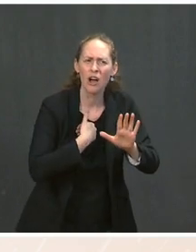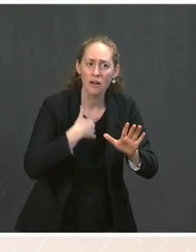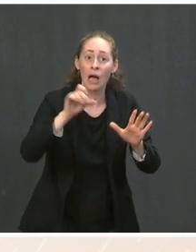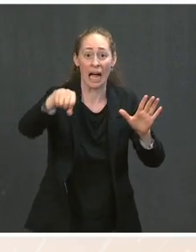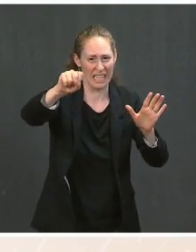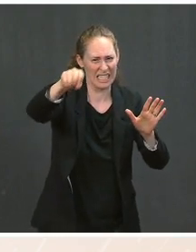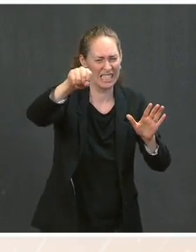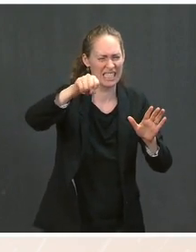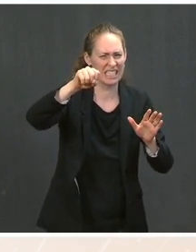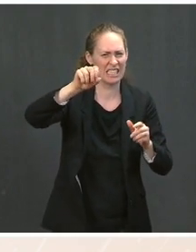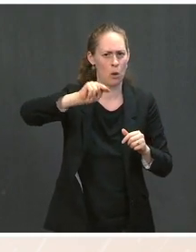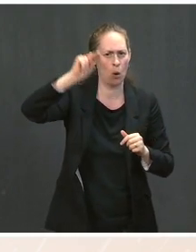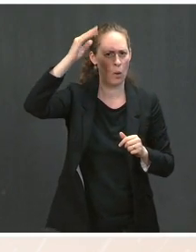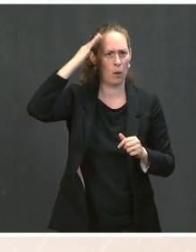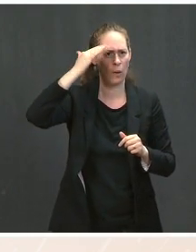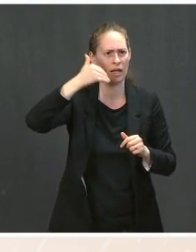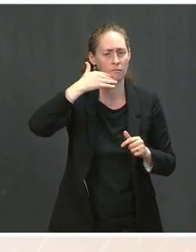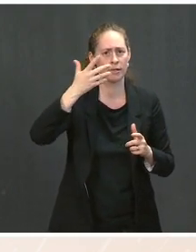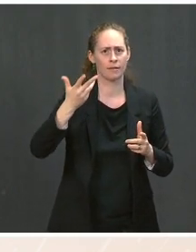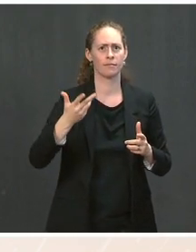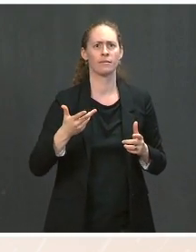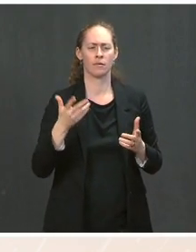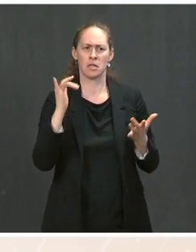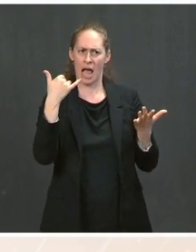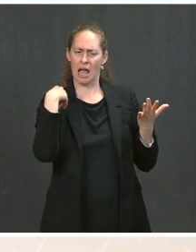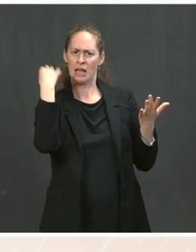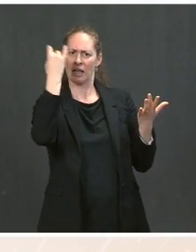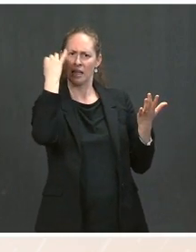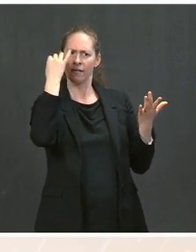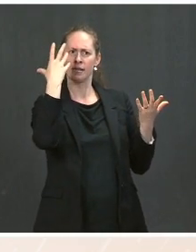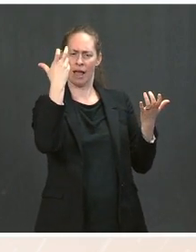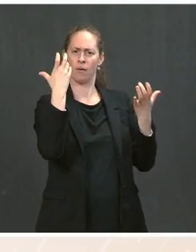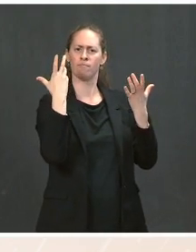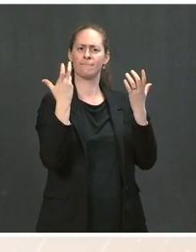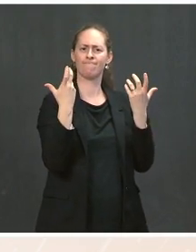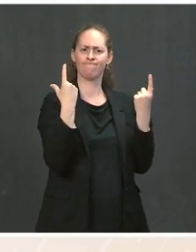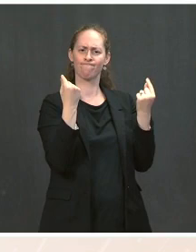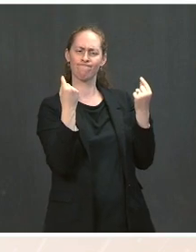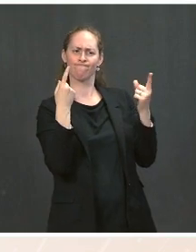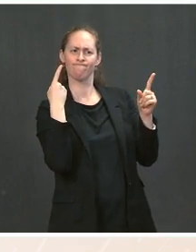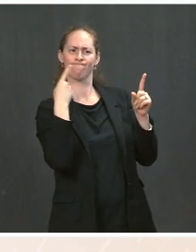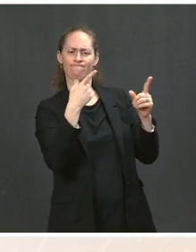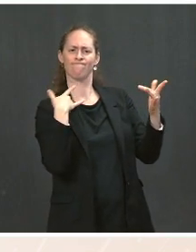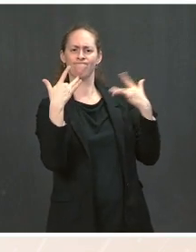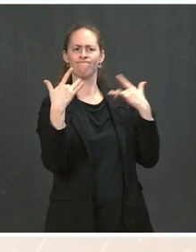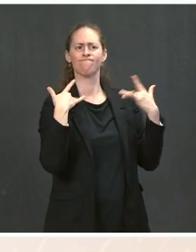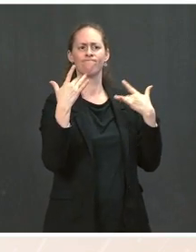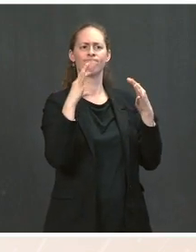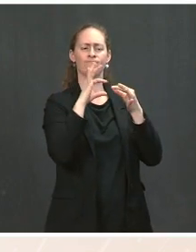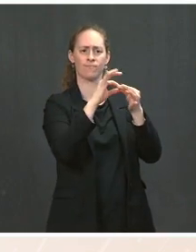Ms. Psaki: Yeah. The Press: -- which is the policy denuclearization of the entire Korean Peninsula. And so I'm wondering if you could explain